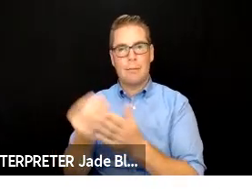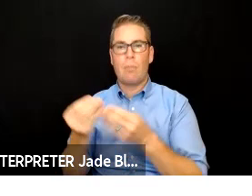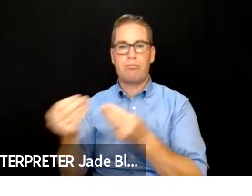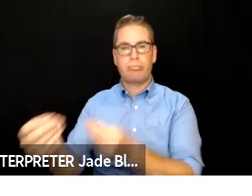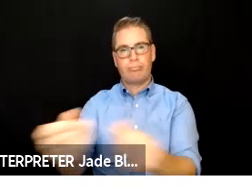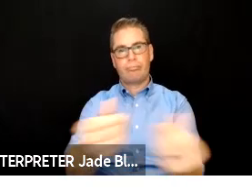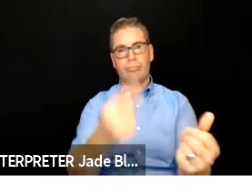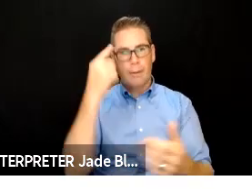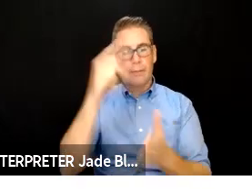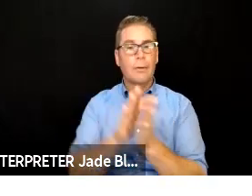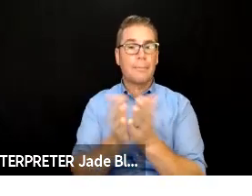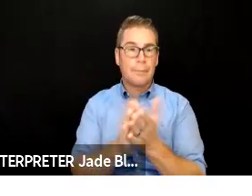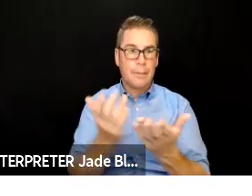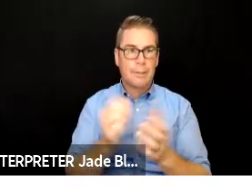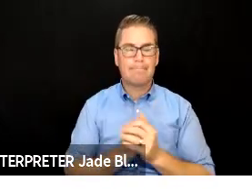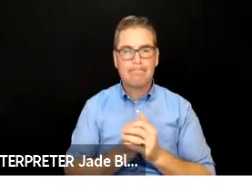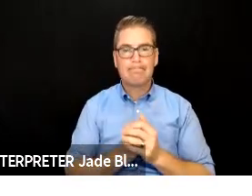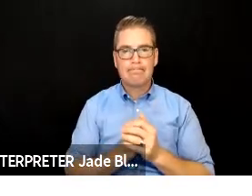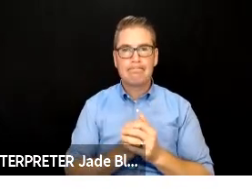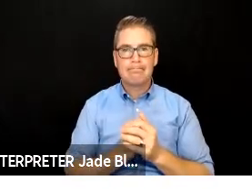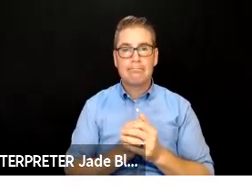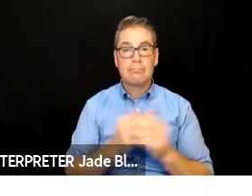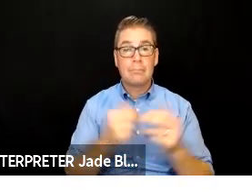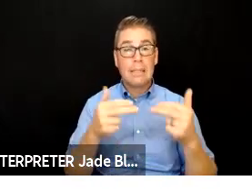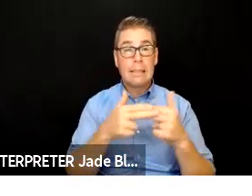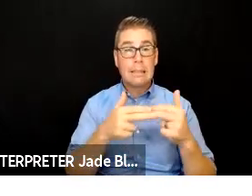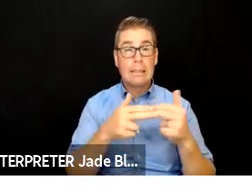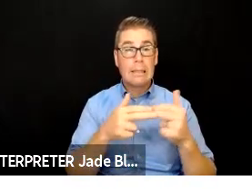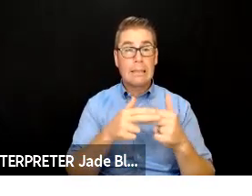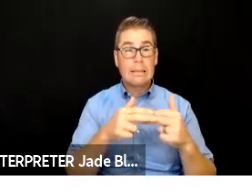Sally Potter: Then next few slides that I'm going to show you are have a